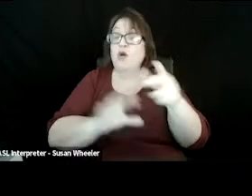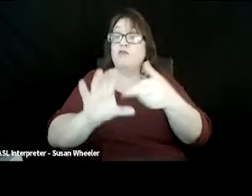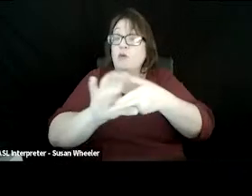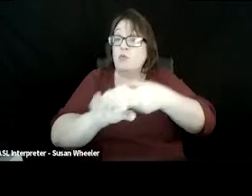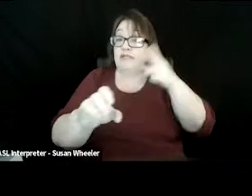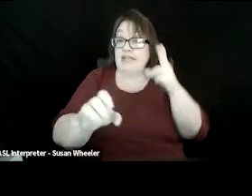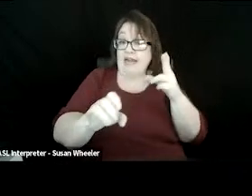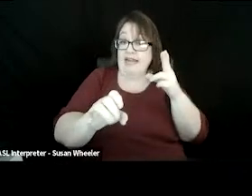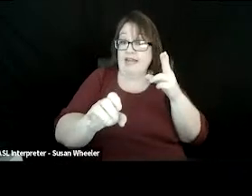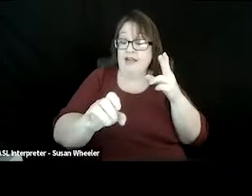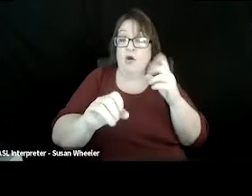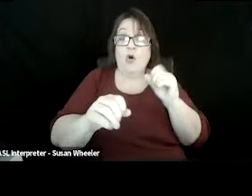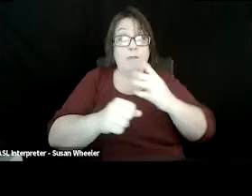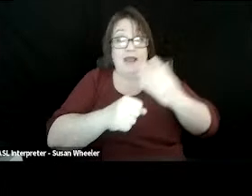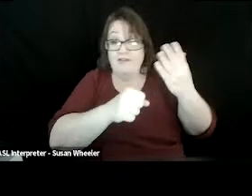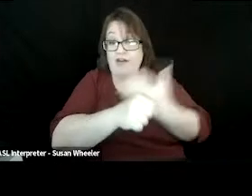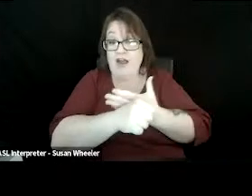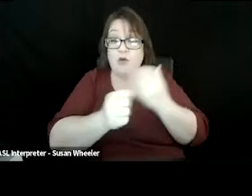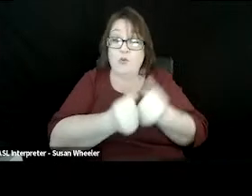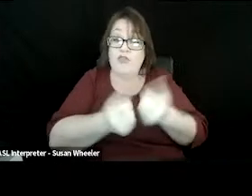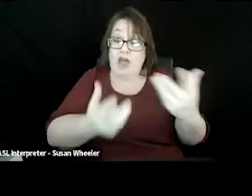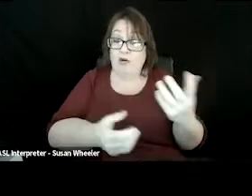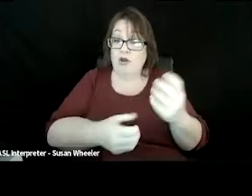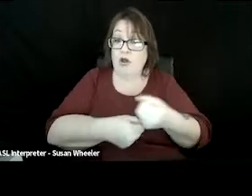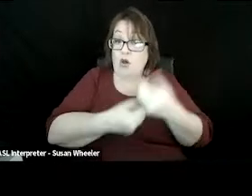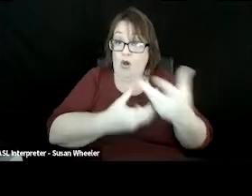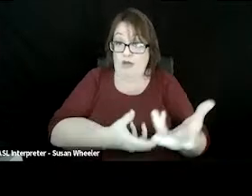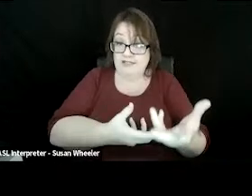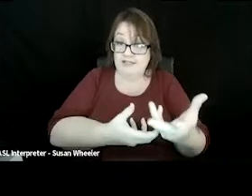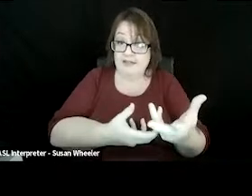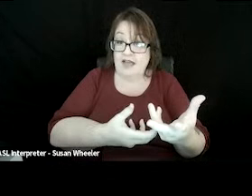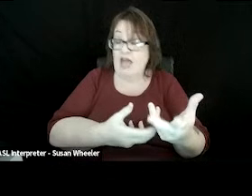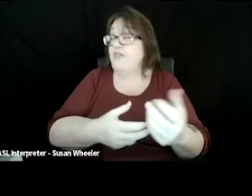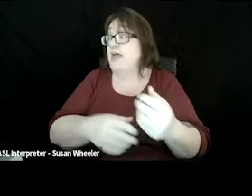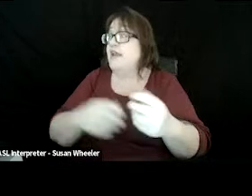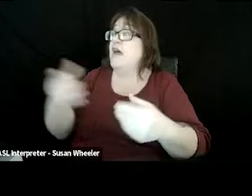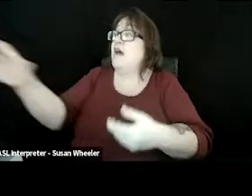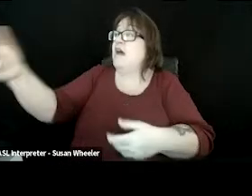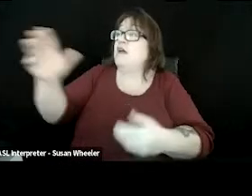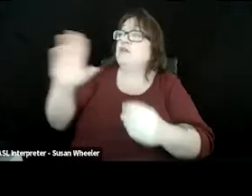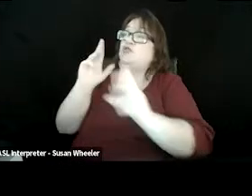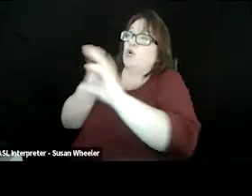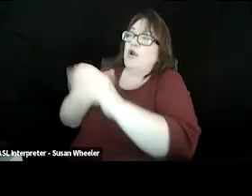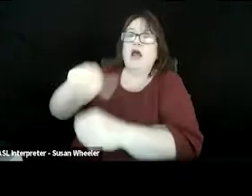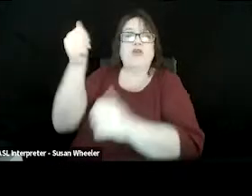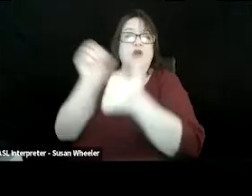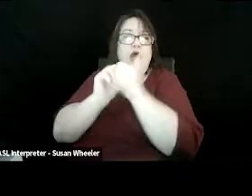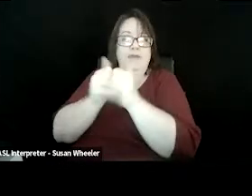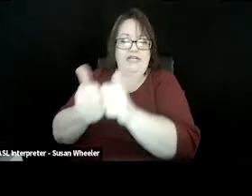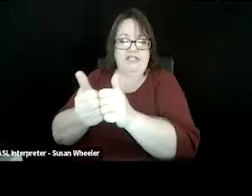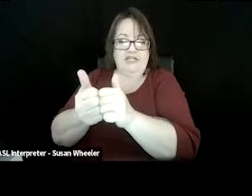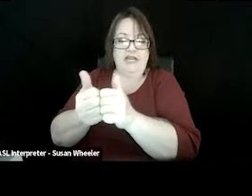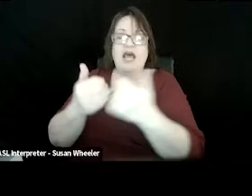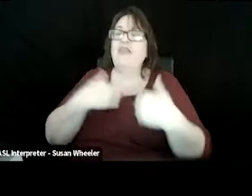or even being terminated without cause and taking employment with the competition and they are defined for a period of time,